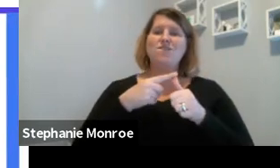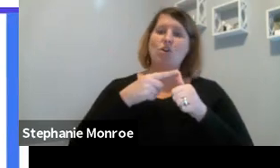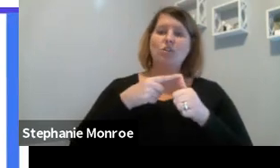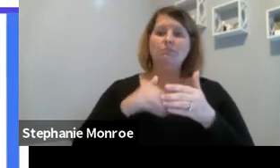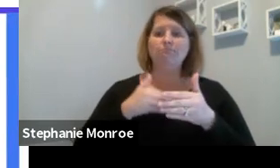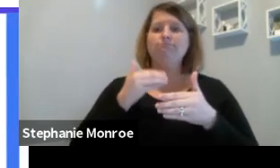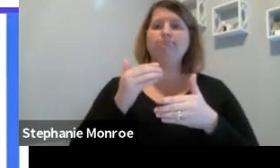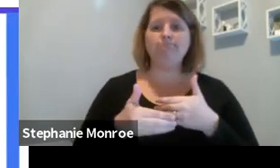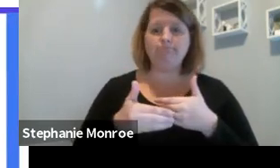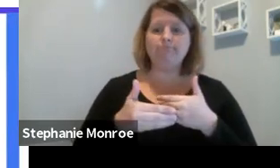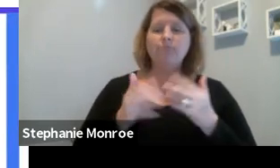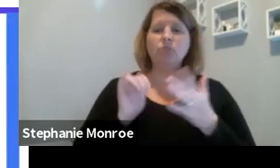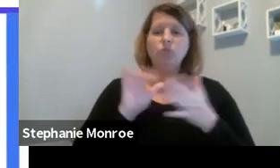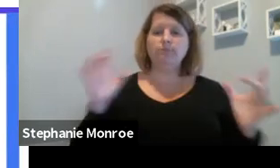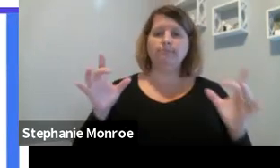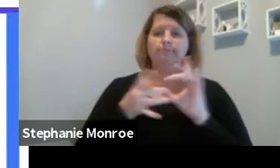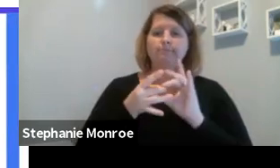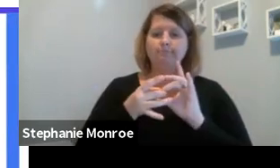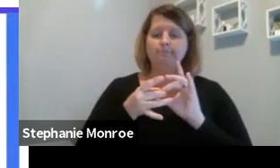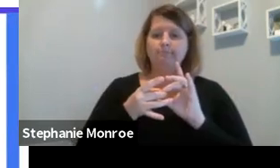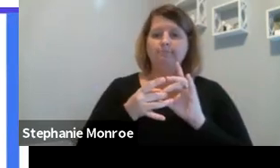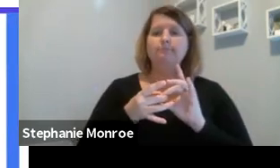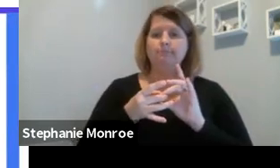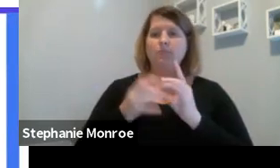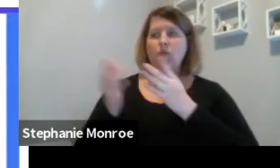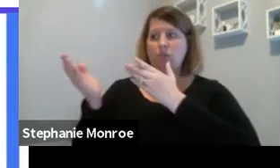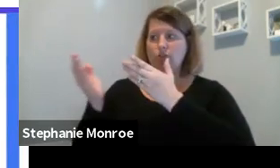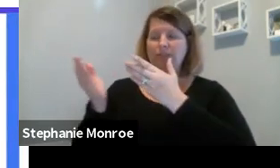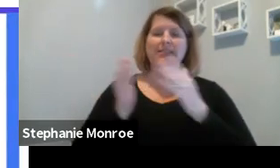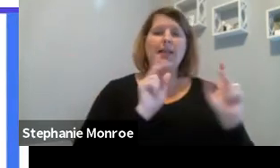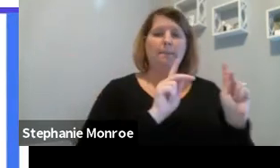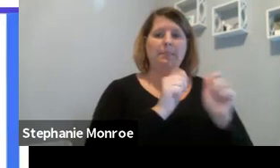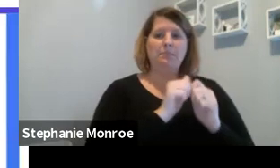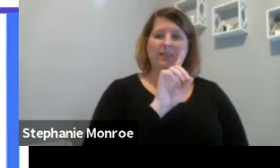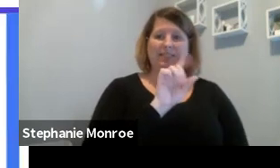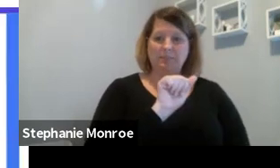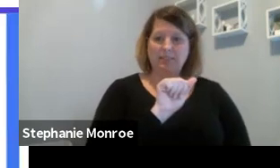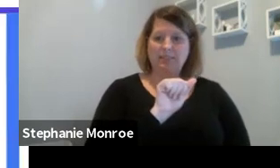to bridging the gap between services and people with disabilities.